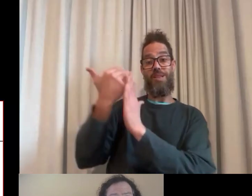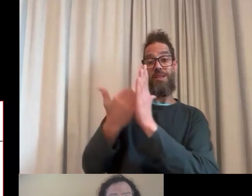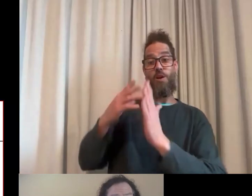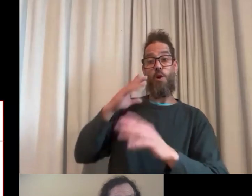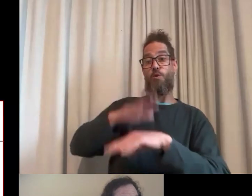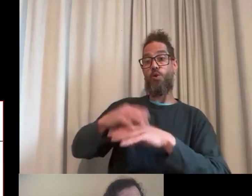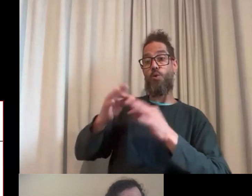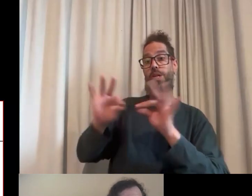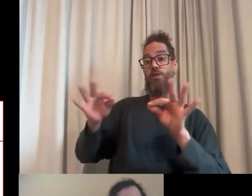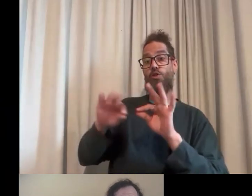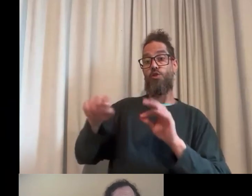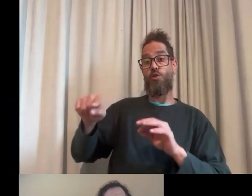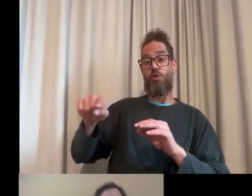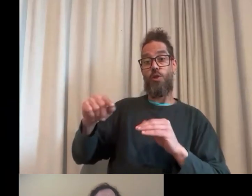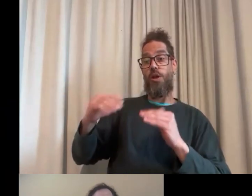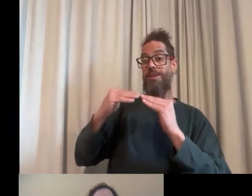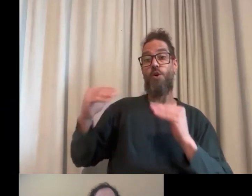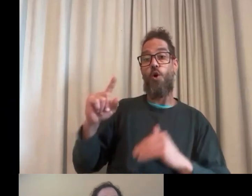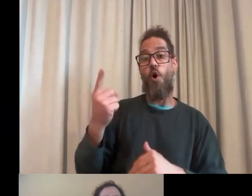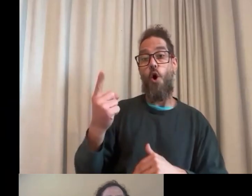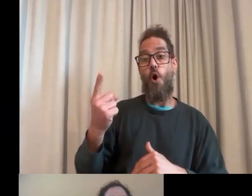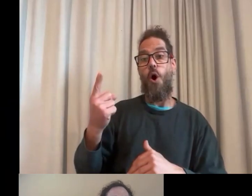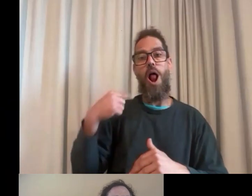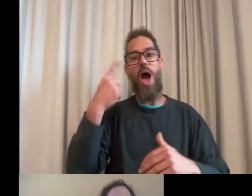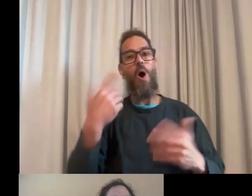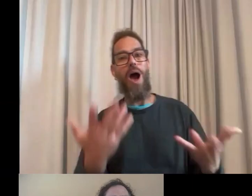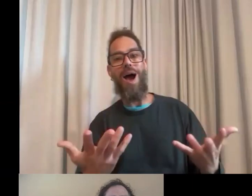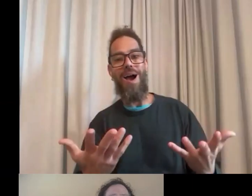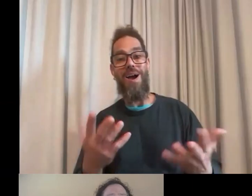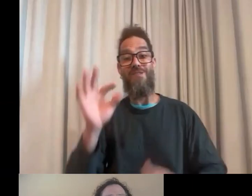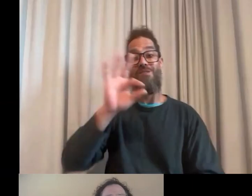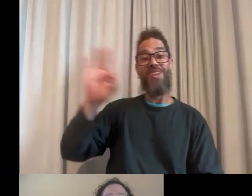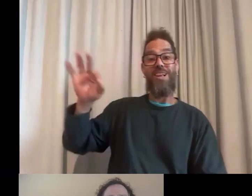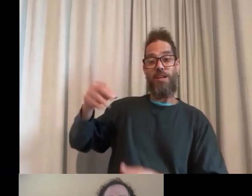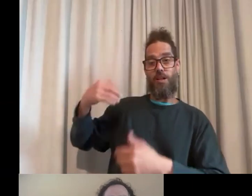Again, these are slides from our course on this. So I'm showing a slide called Phase 1 regs.